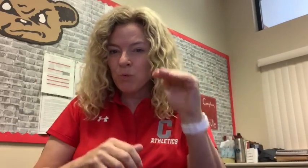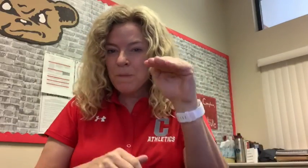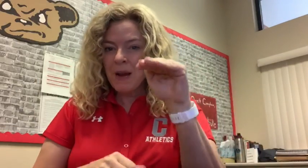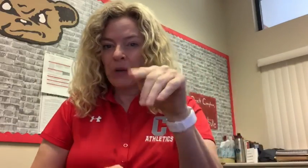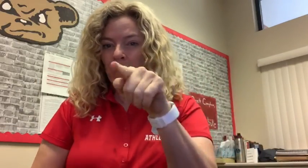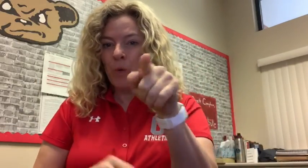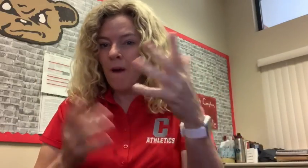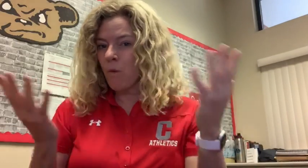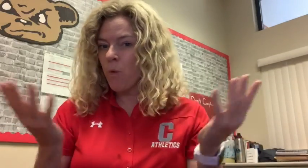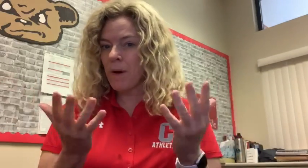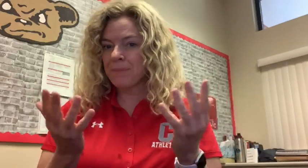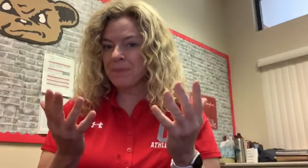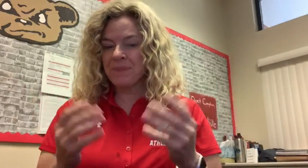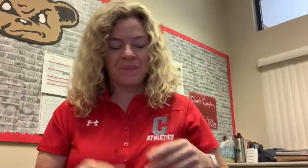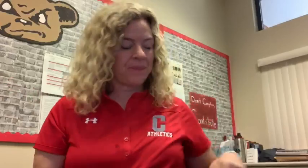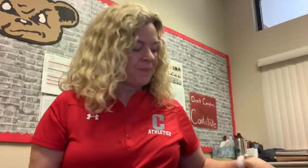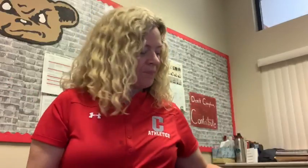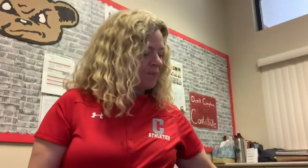Principles want to remind you.